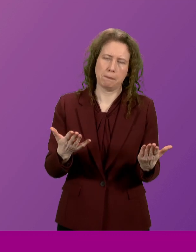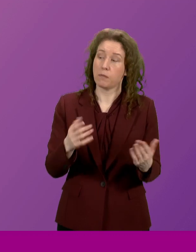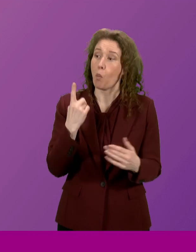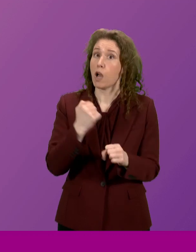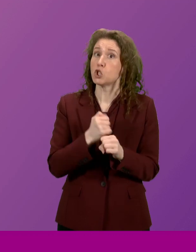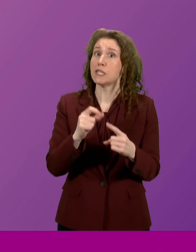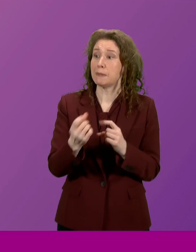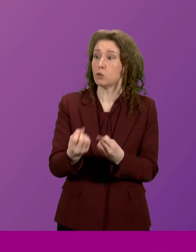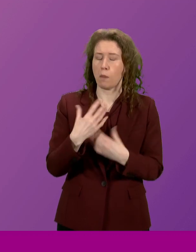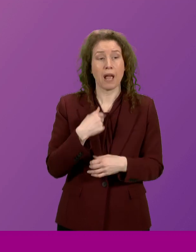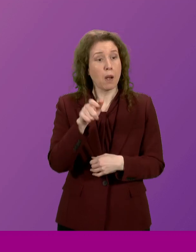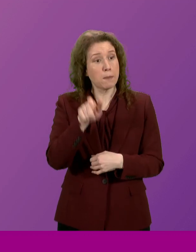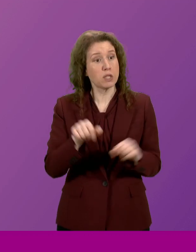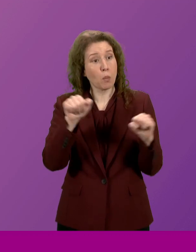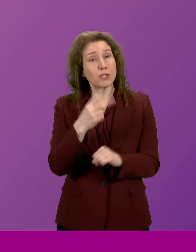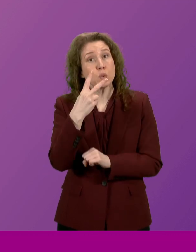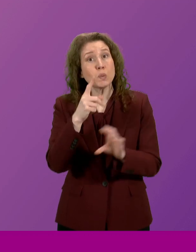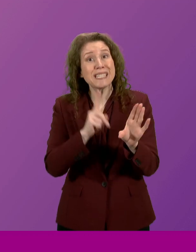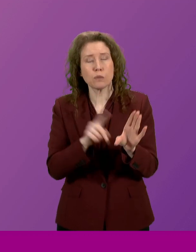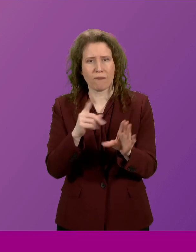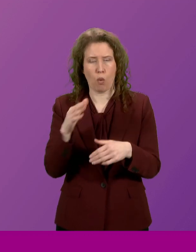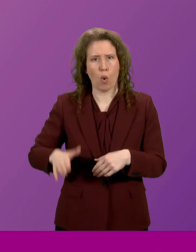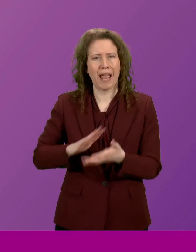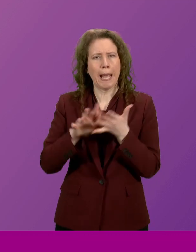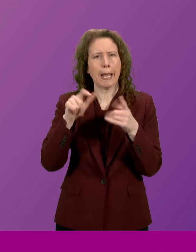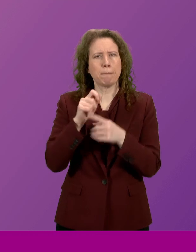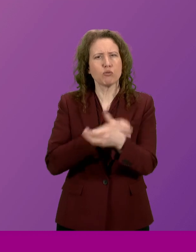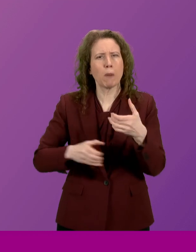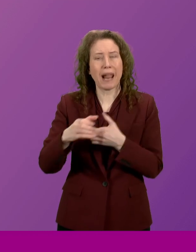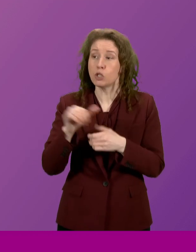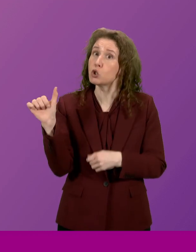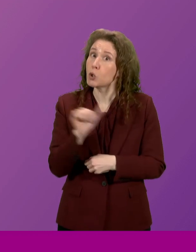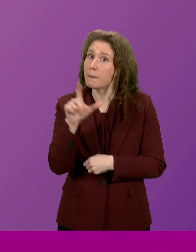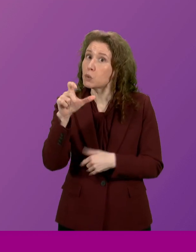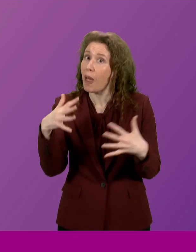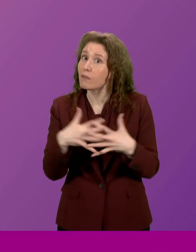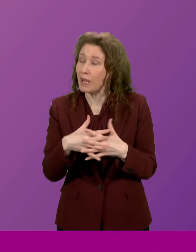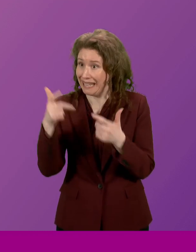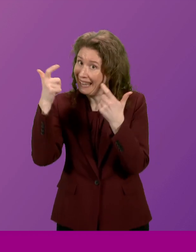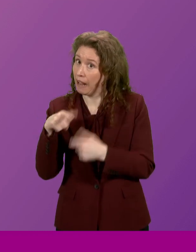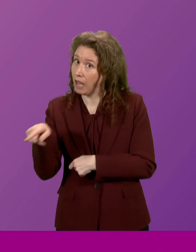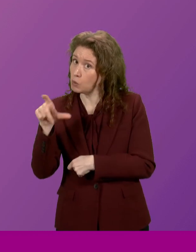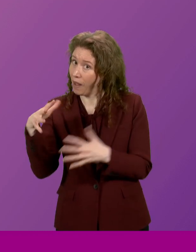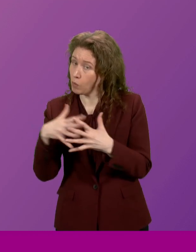“A patient waiting 2 years for a hip replacement, rather than the legal 12 weeks, means they are repeatedly presenting at a